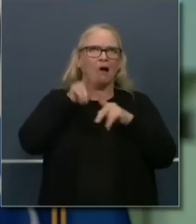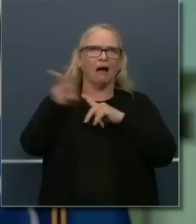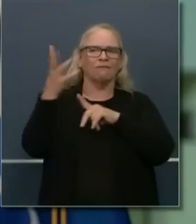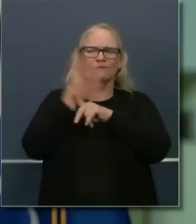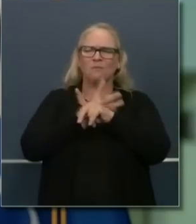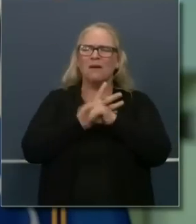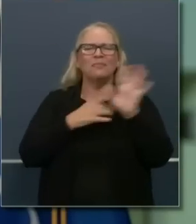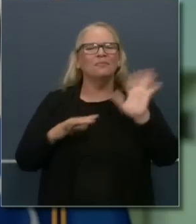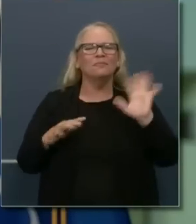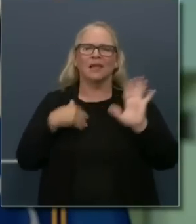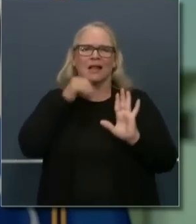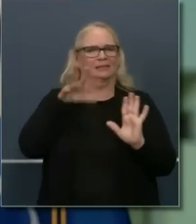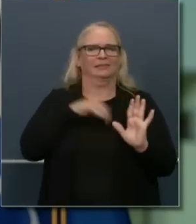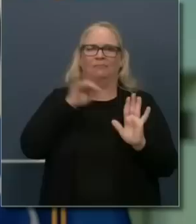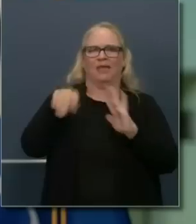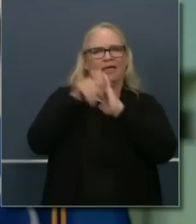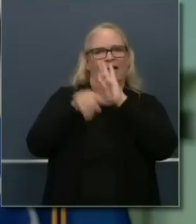THAT FUTURE AND SOMEHOW WILL